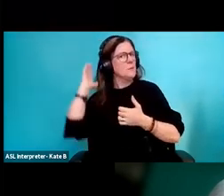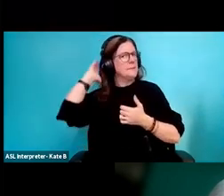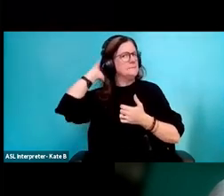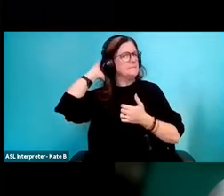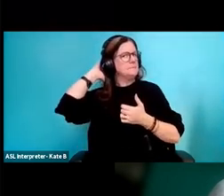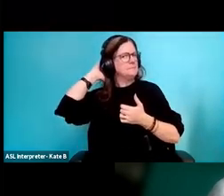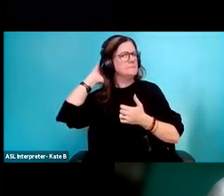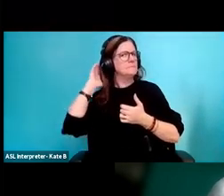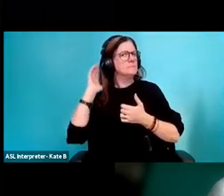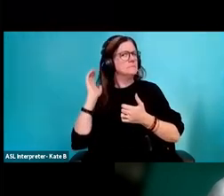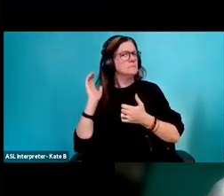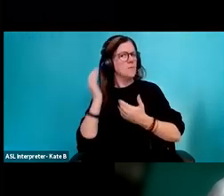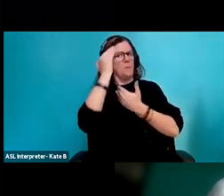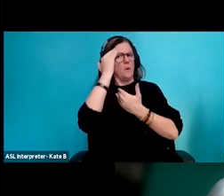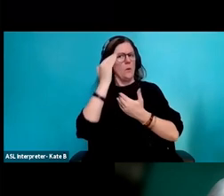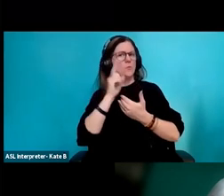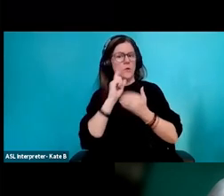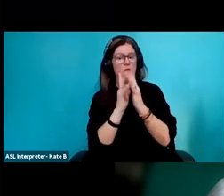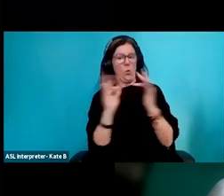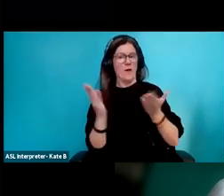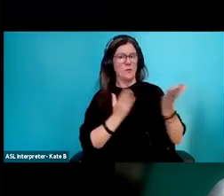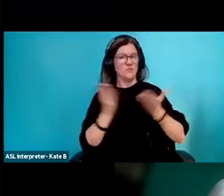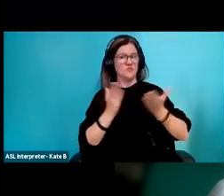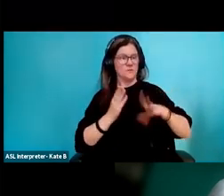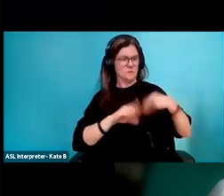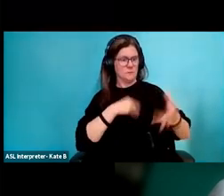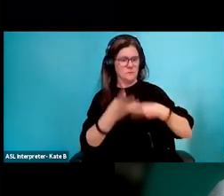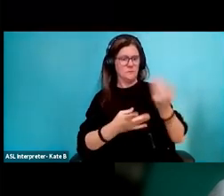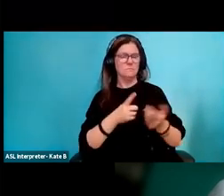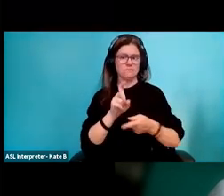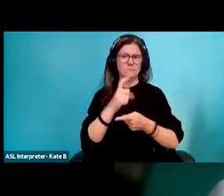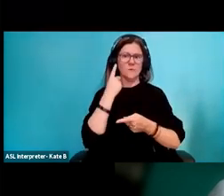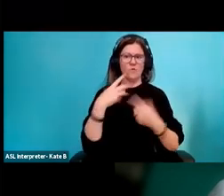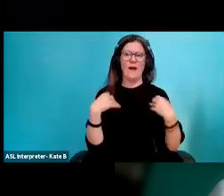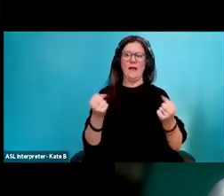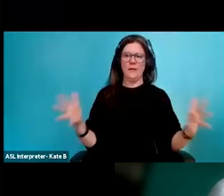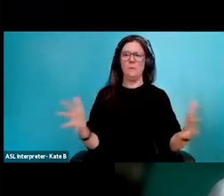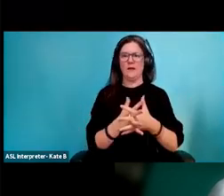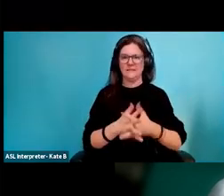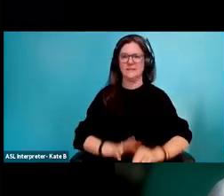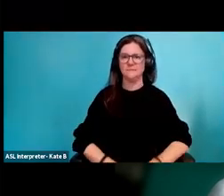importance of addressing the wide range of services that are necessary for healthy pregnancies.